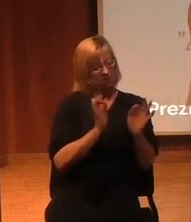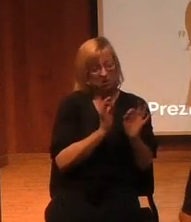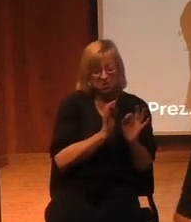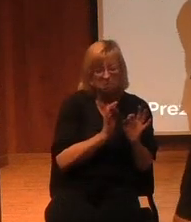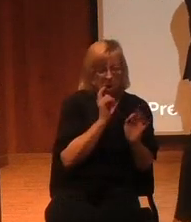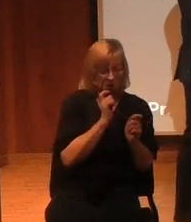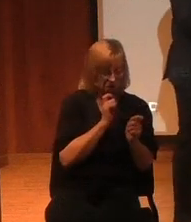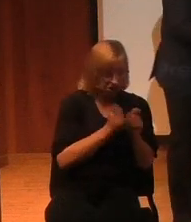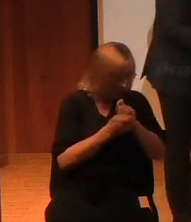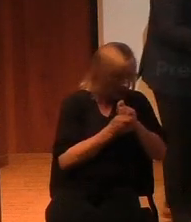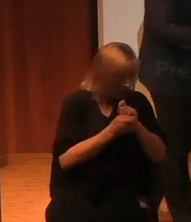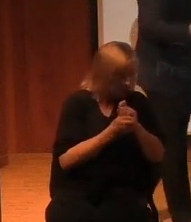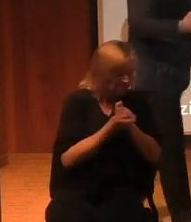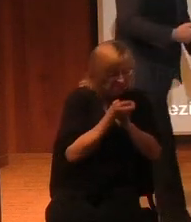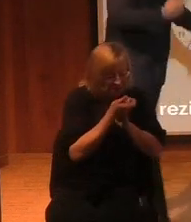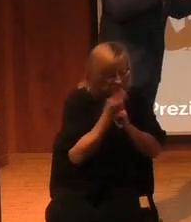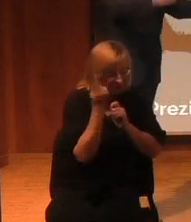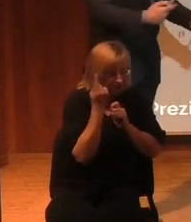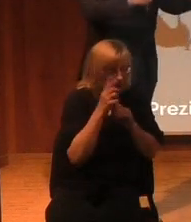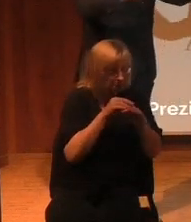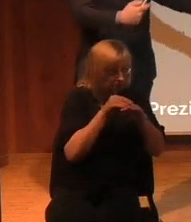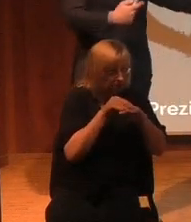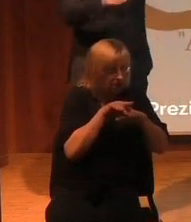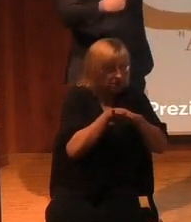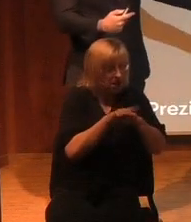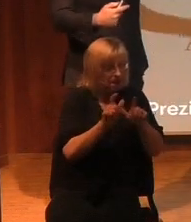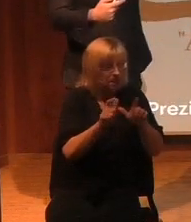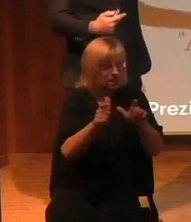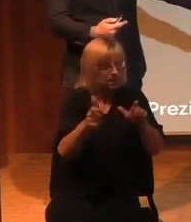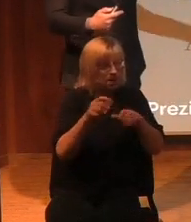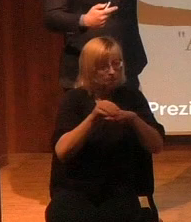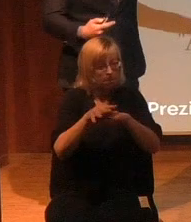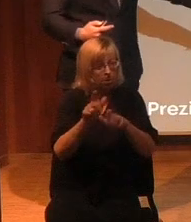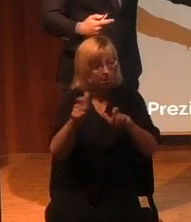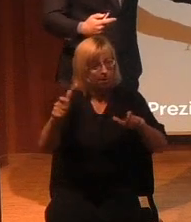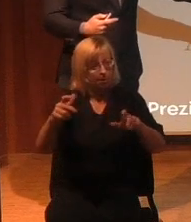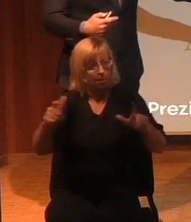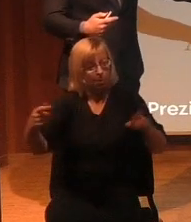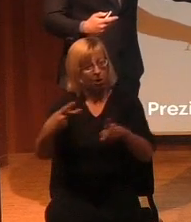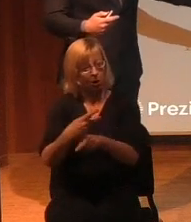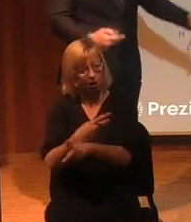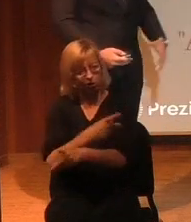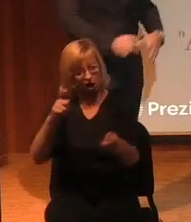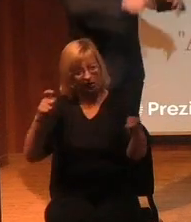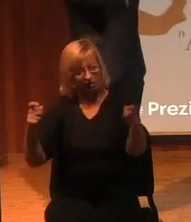or something about your reality, and that will lead to more and more things happening that will lead